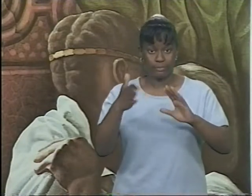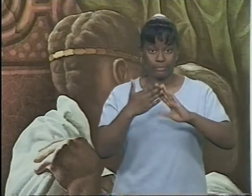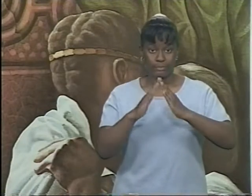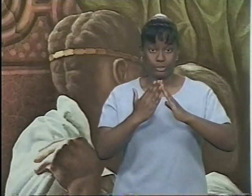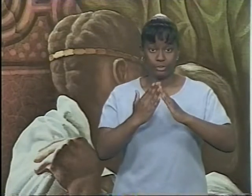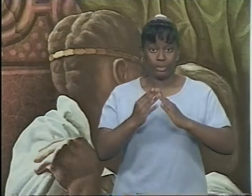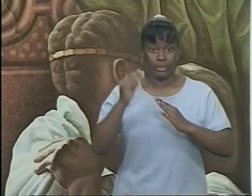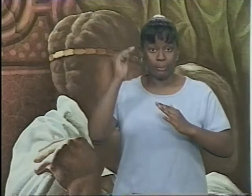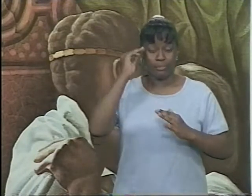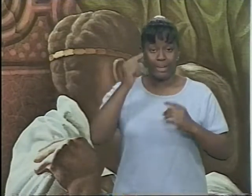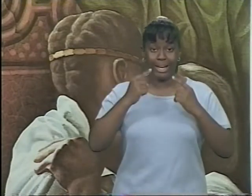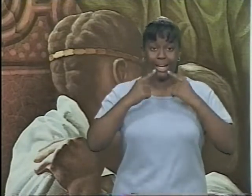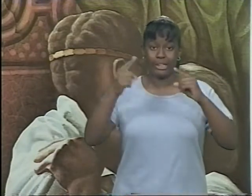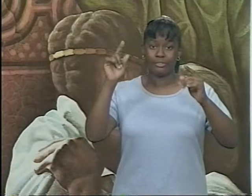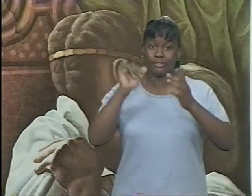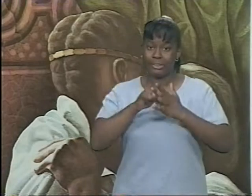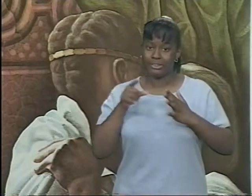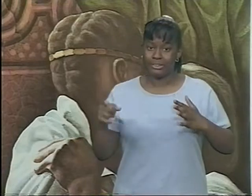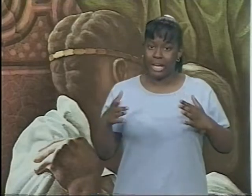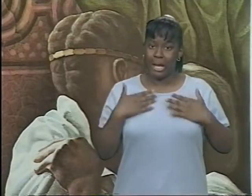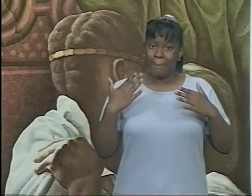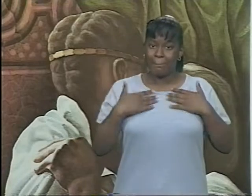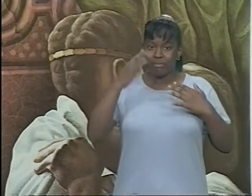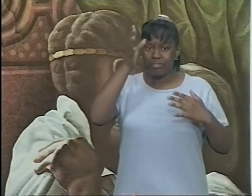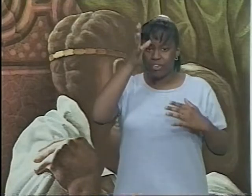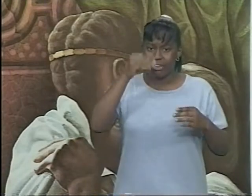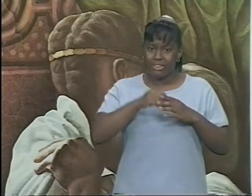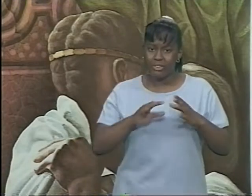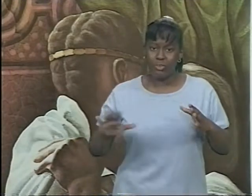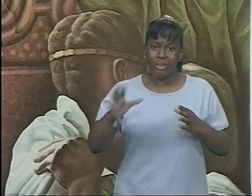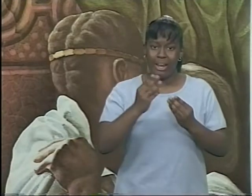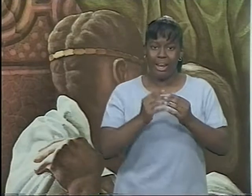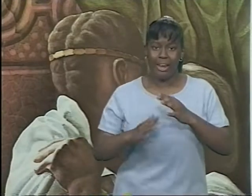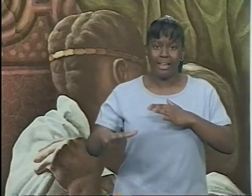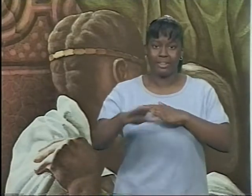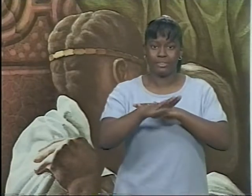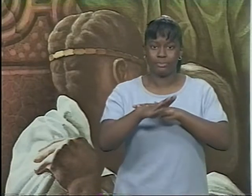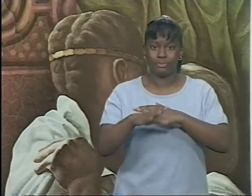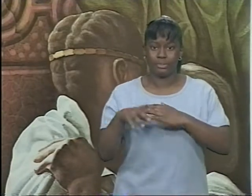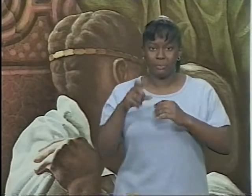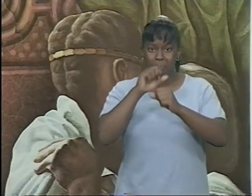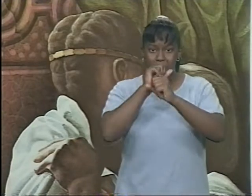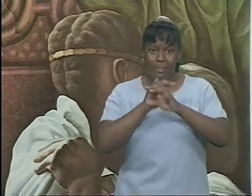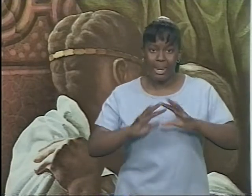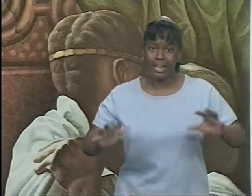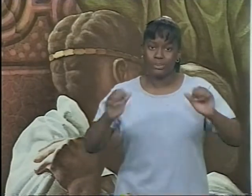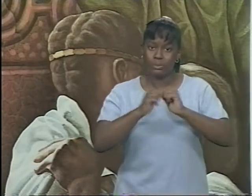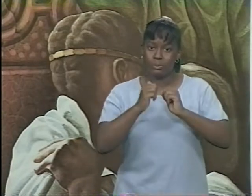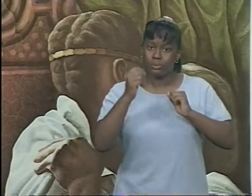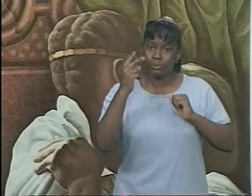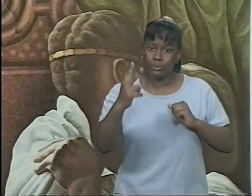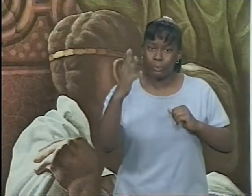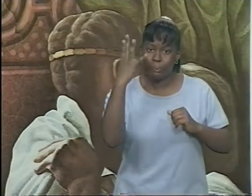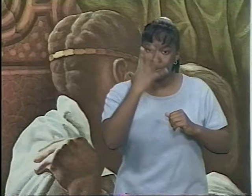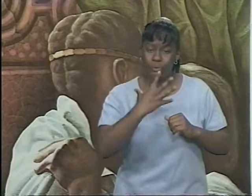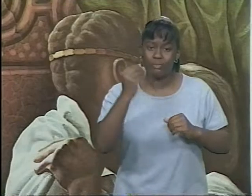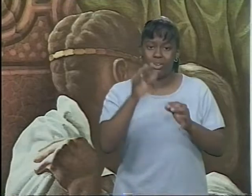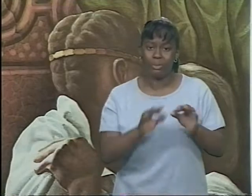Villagers from all around were invited to the celebration, and a great feast was held. Nyasha prepared the bread for the wedding feast